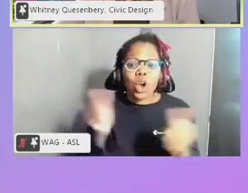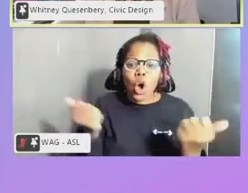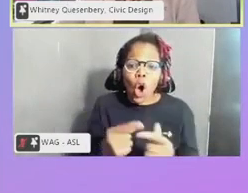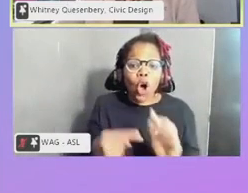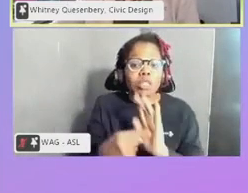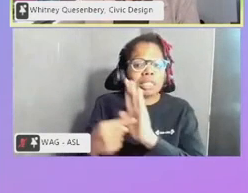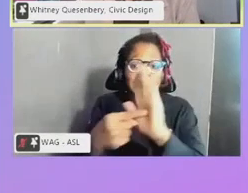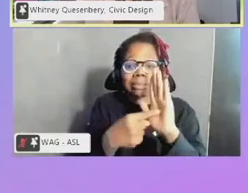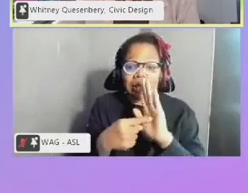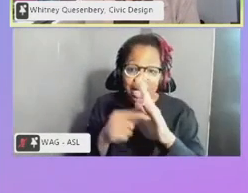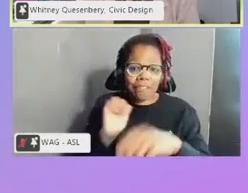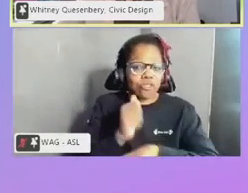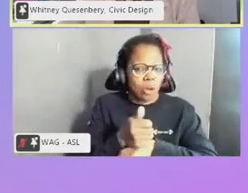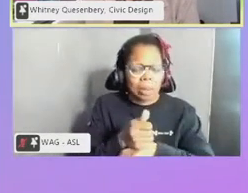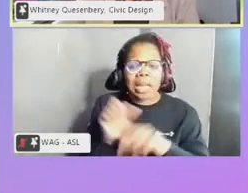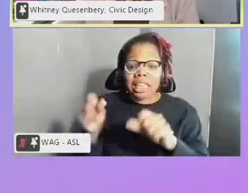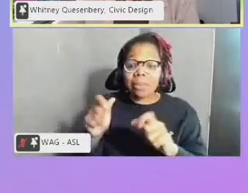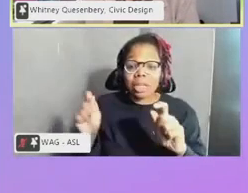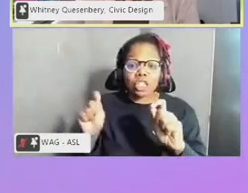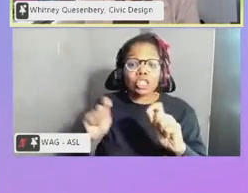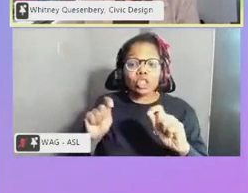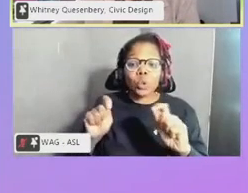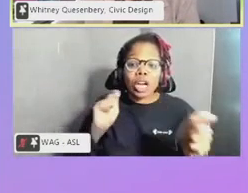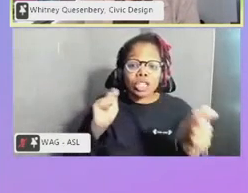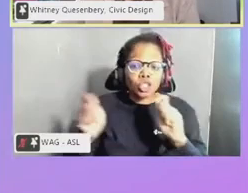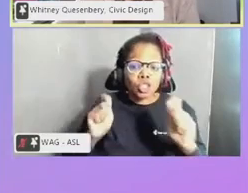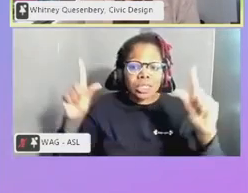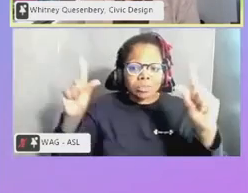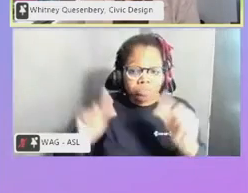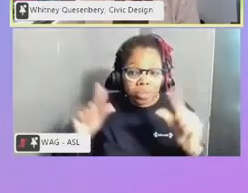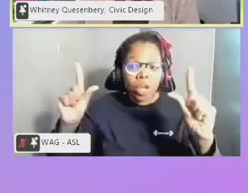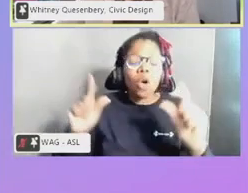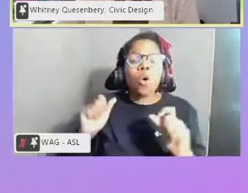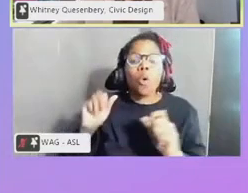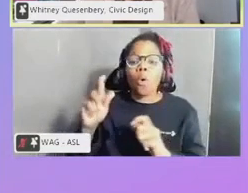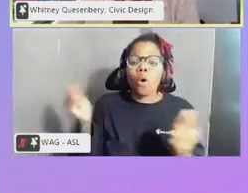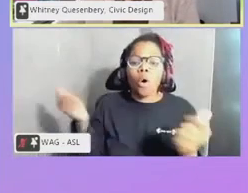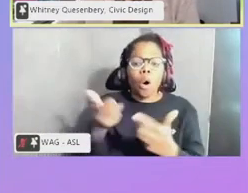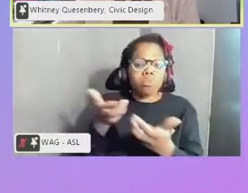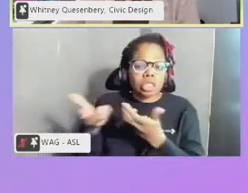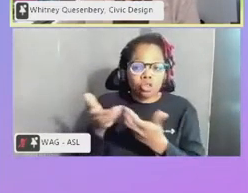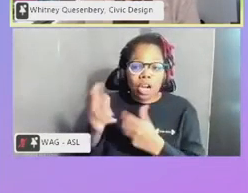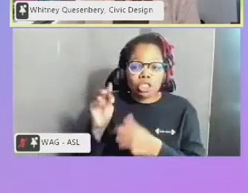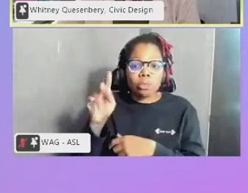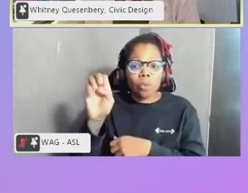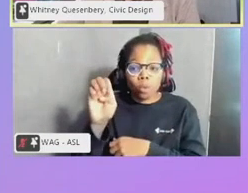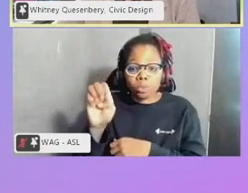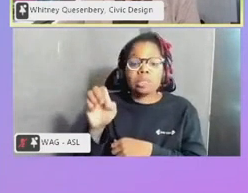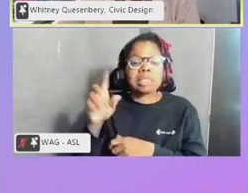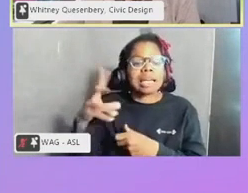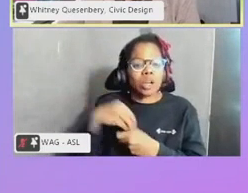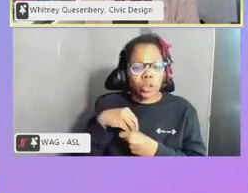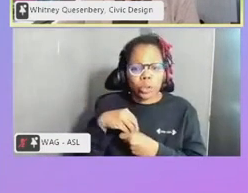of the requirements, one of the principles is that method within any of voting, all display formats, including the ability